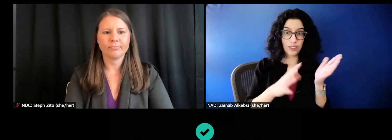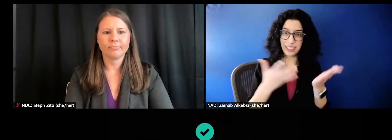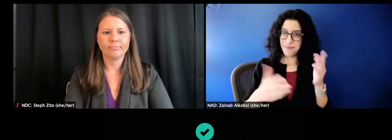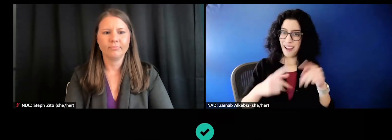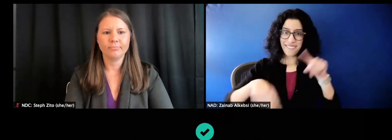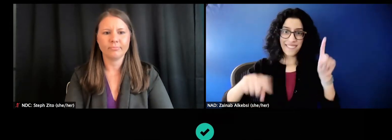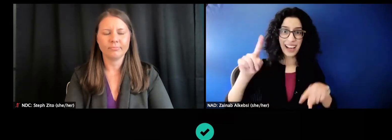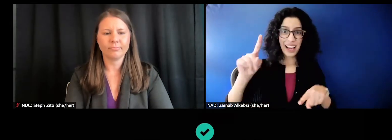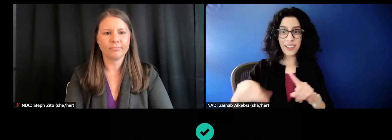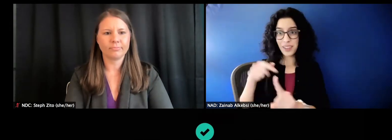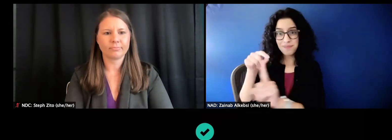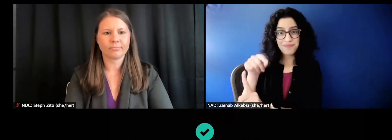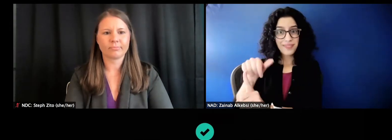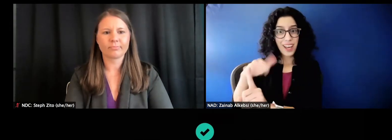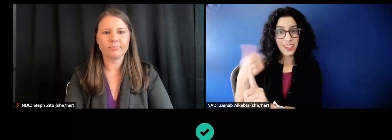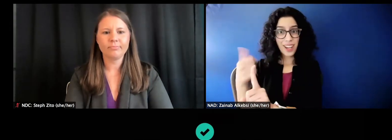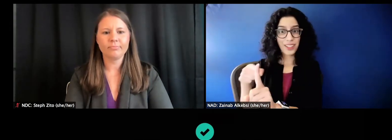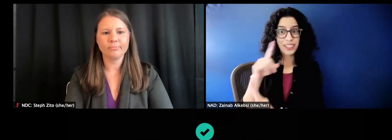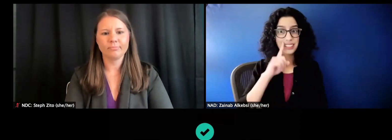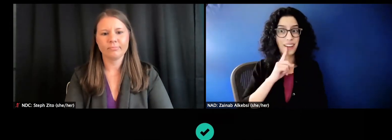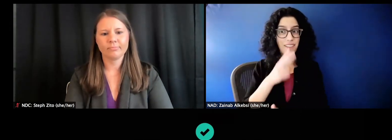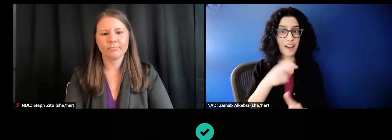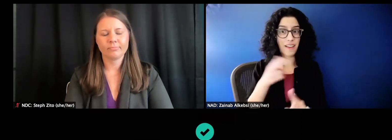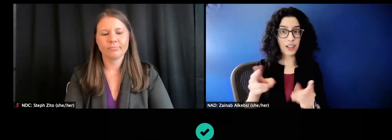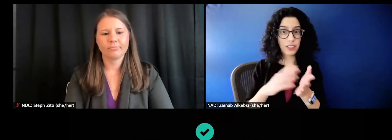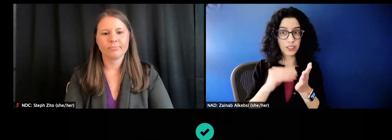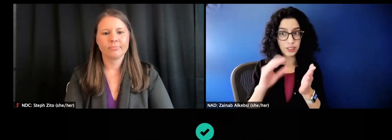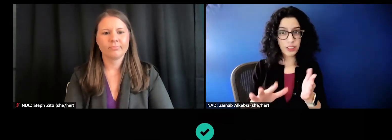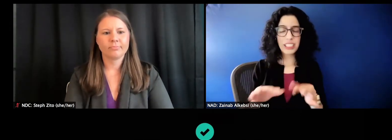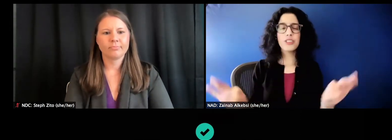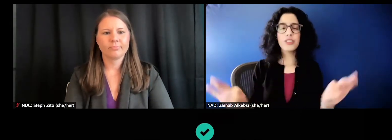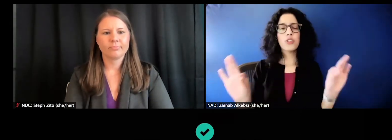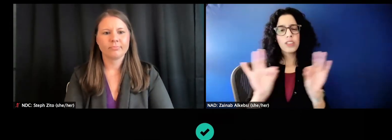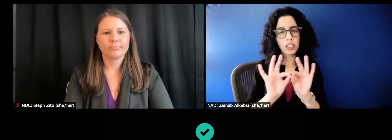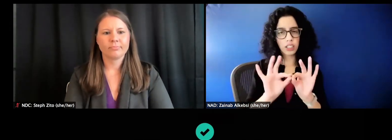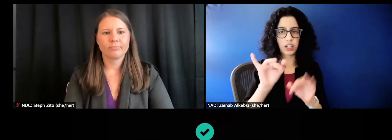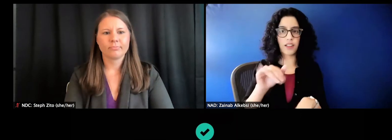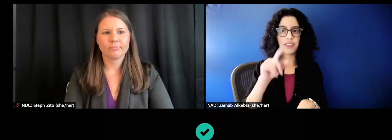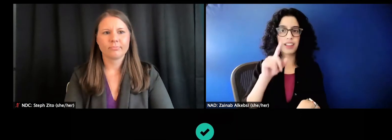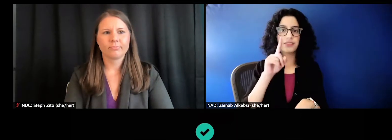may vary from another, therefore it is critical